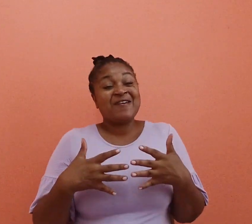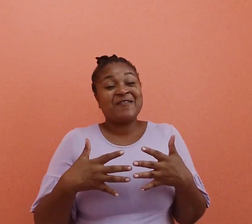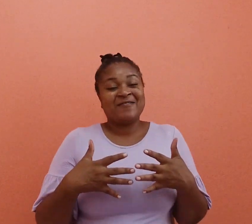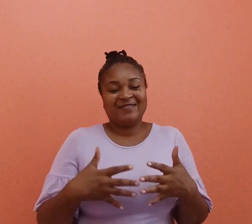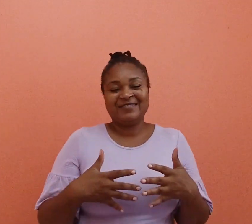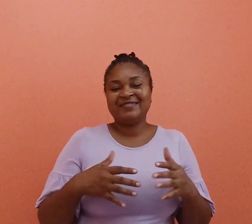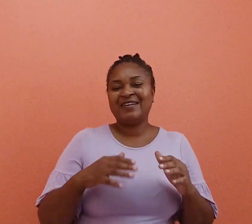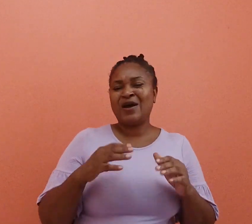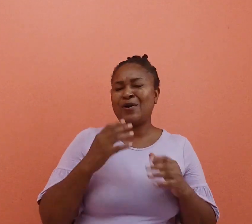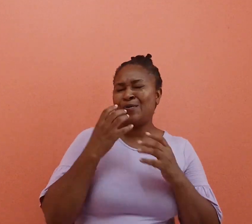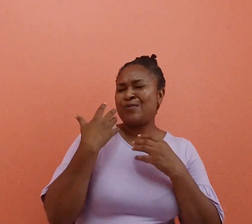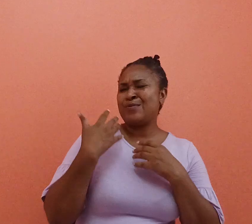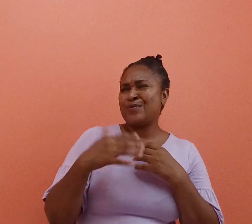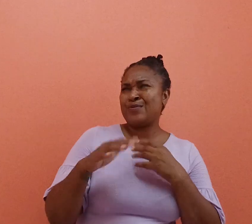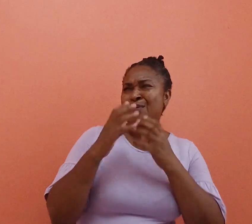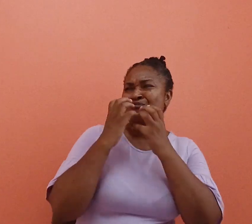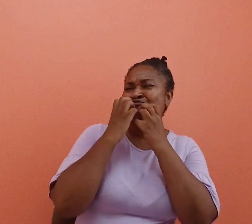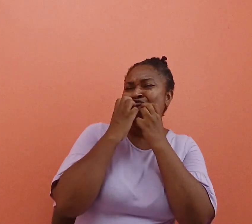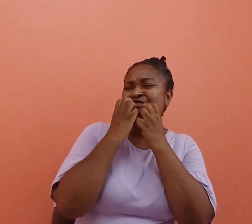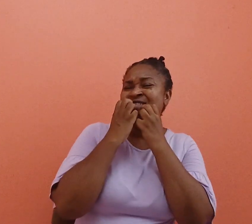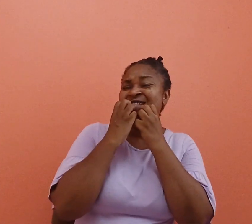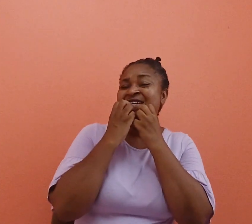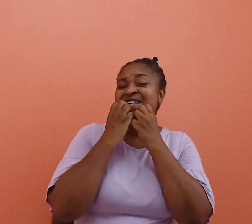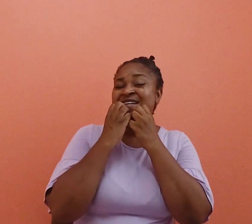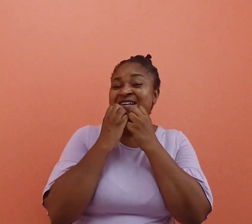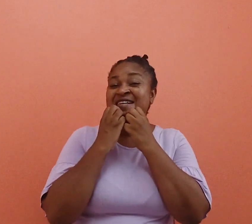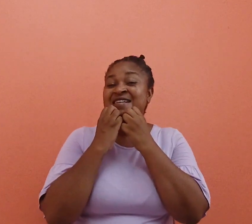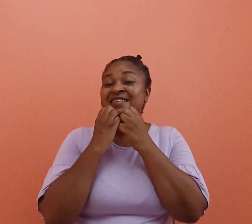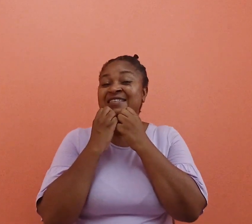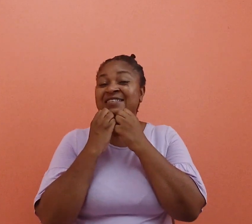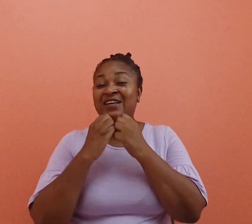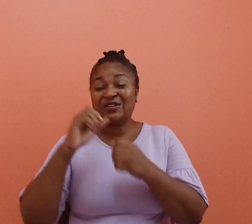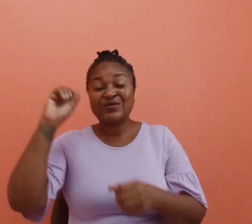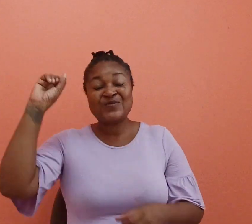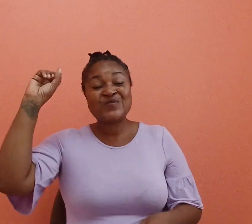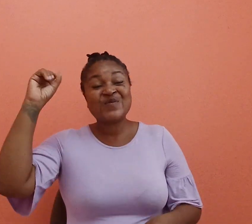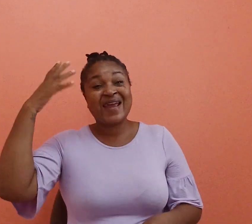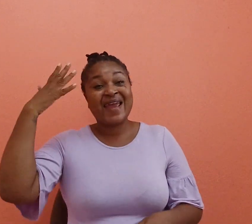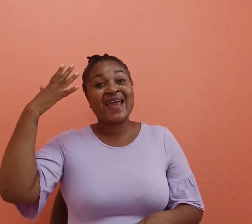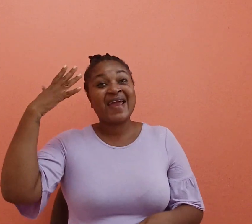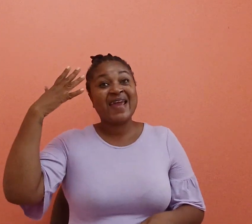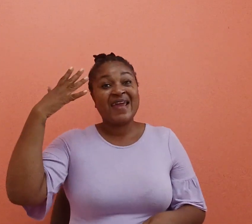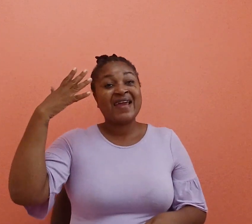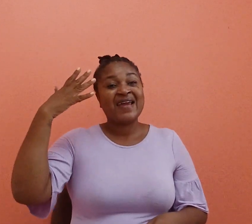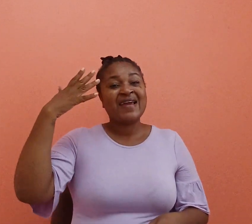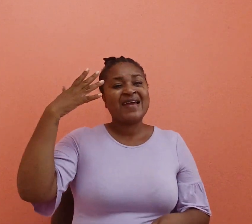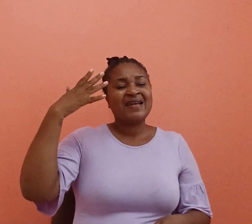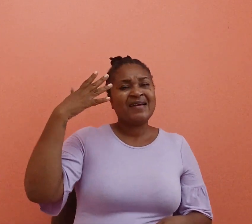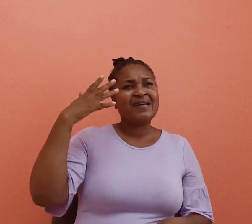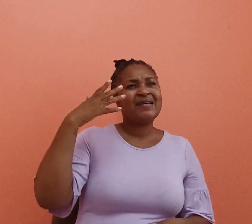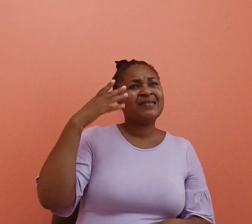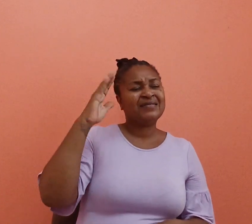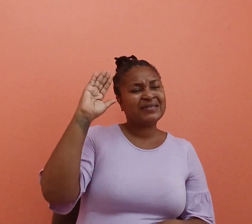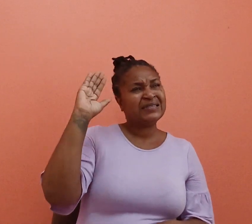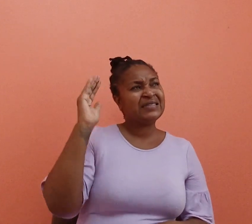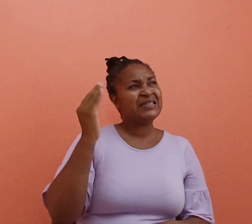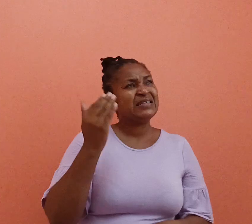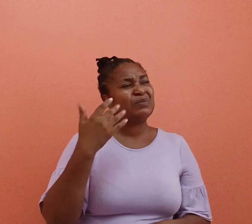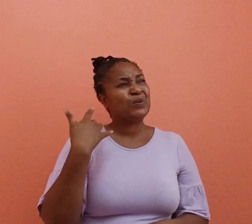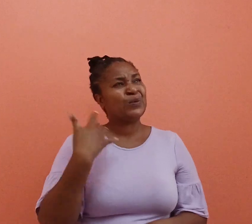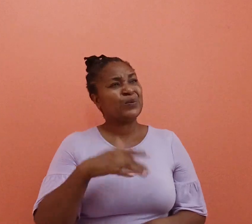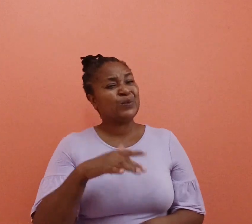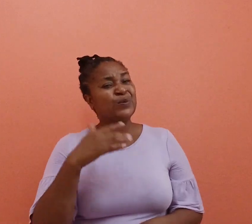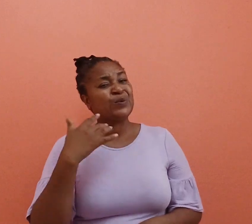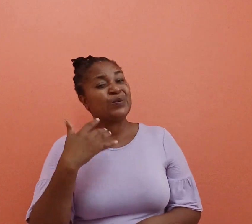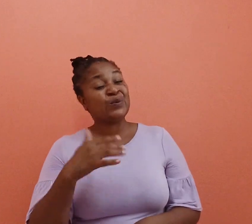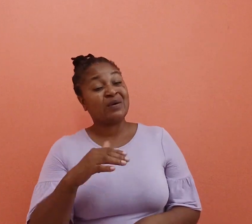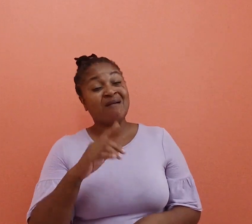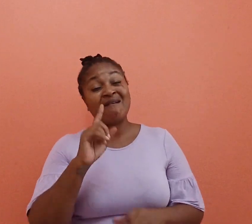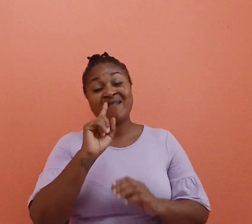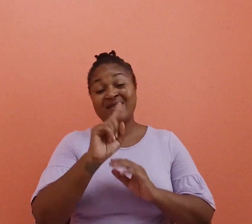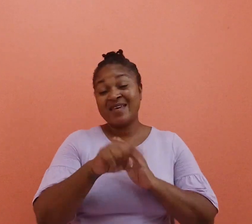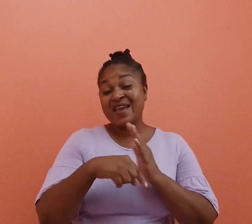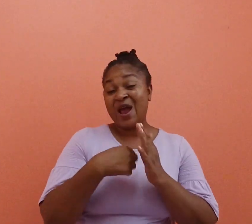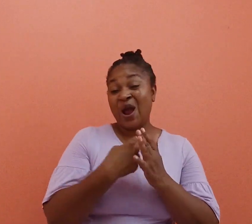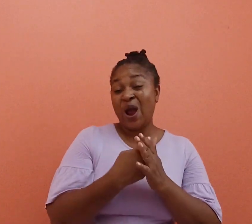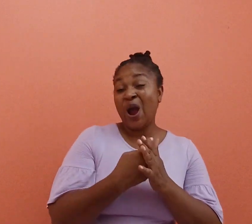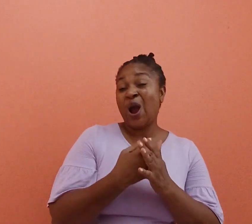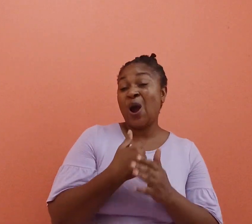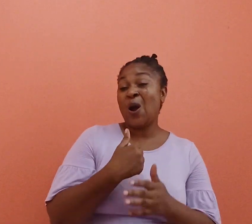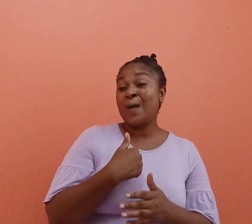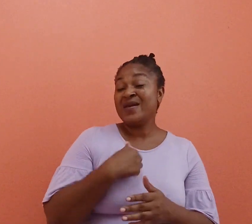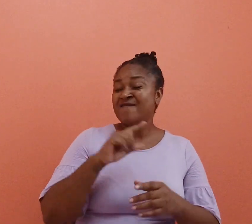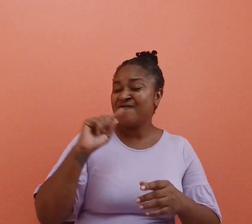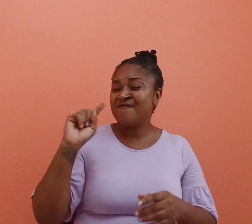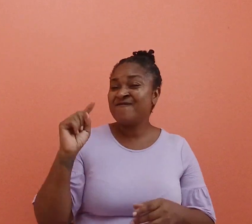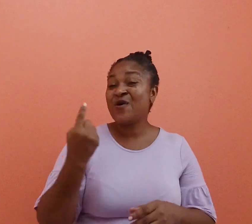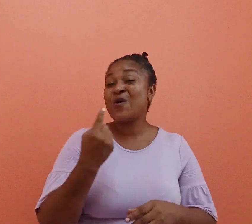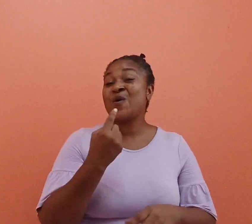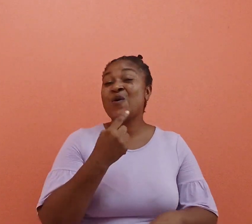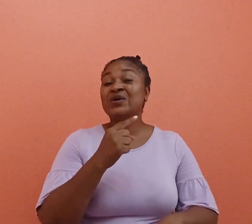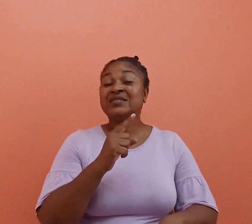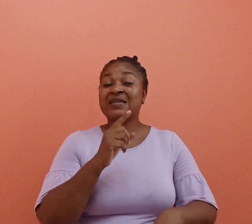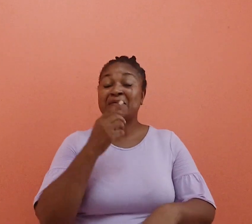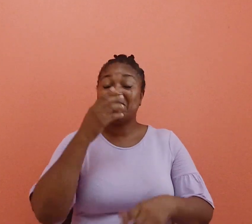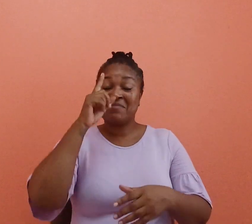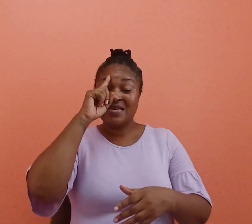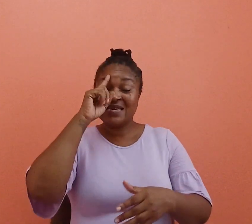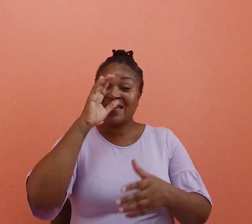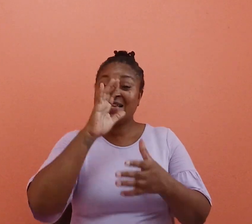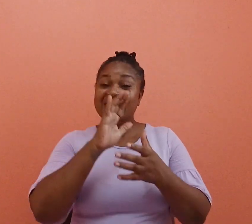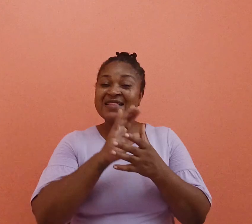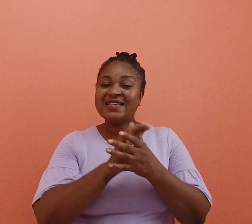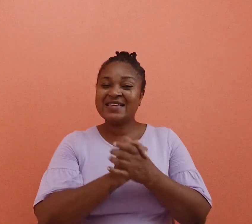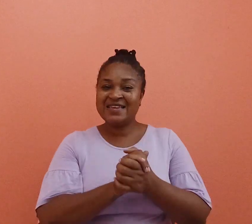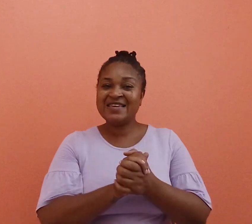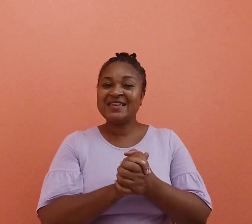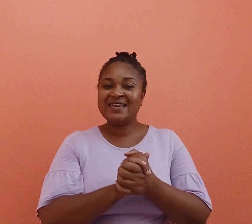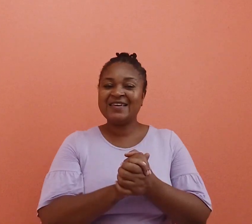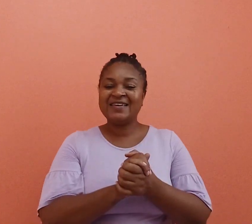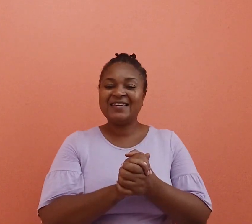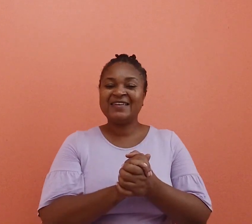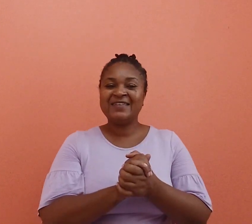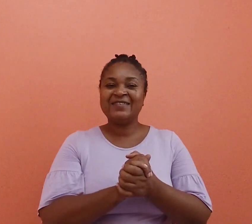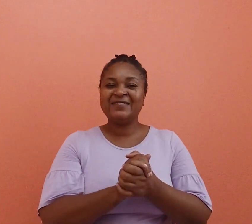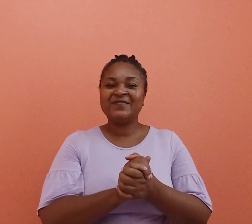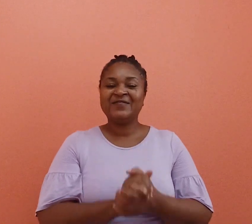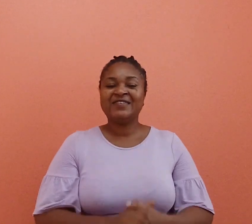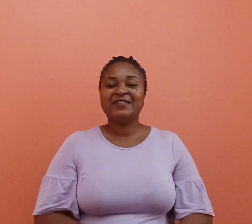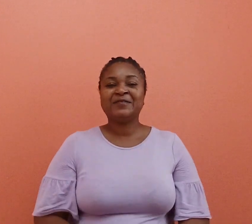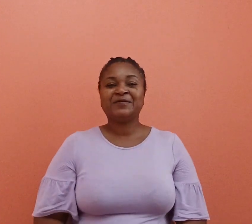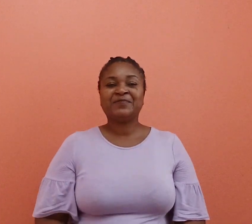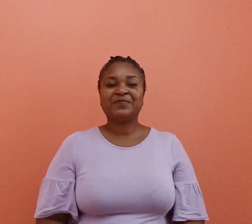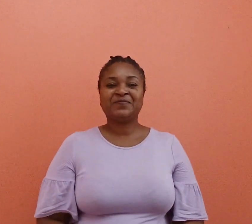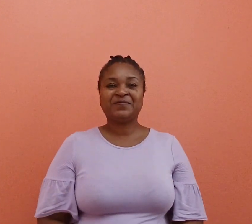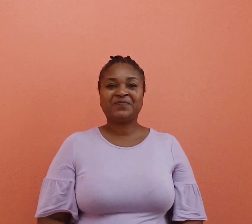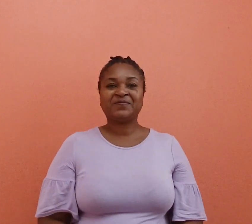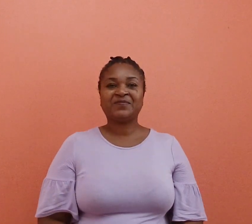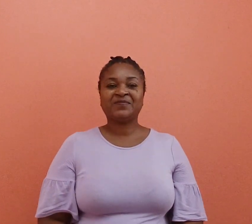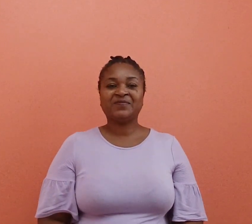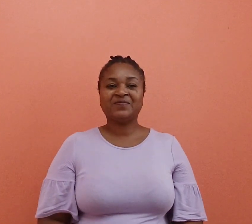How preious did that grace appear. the R I first believed.